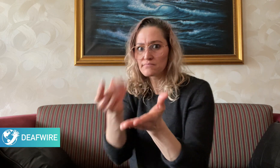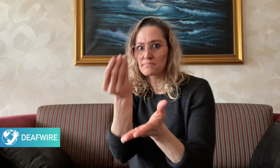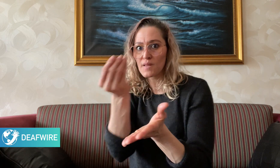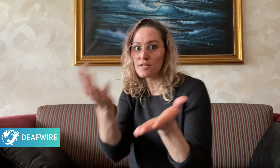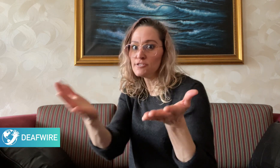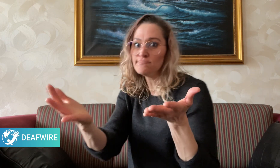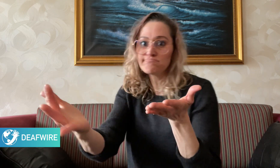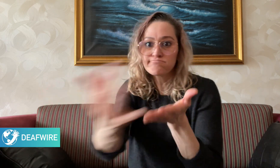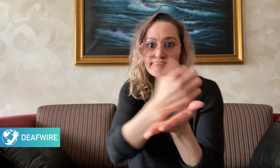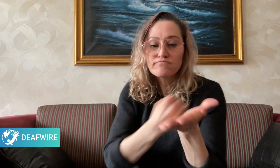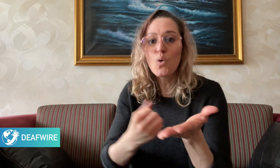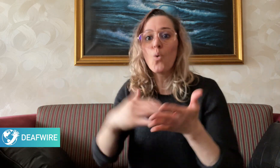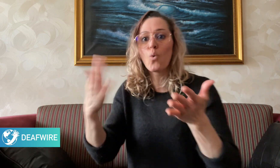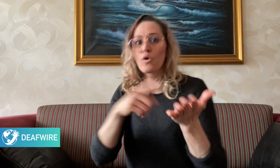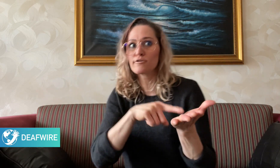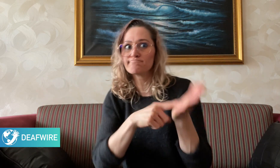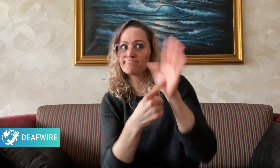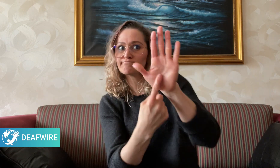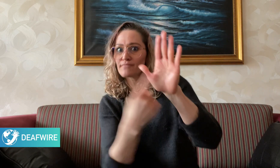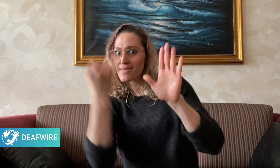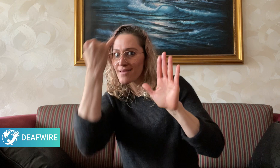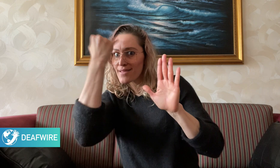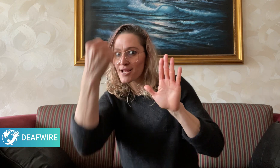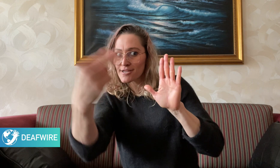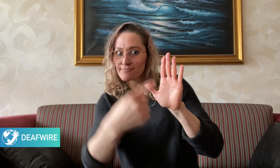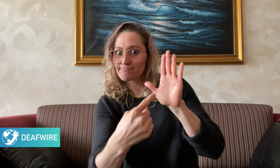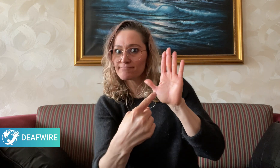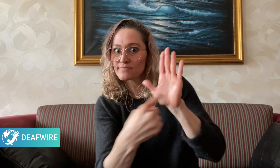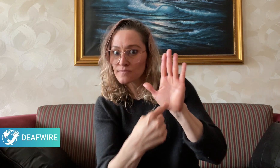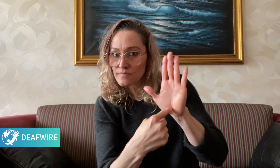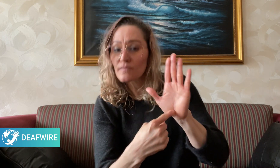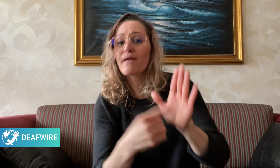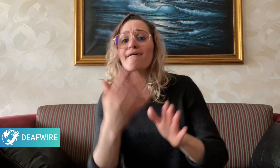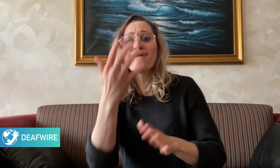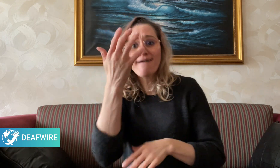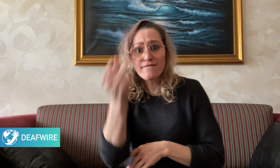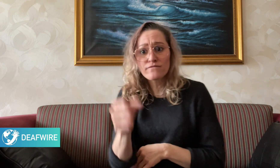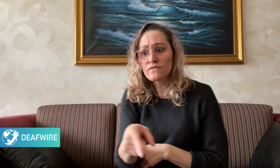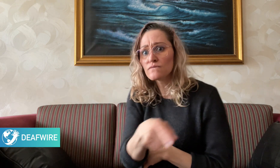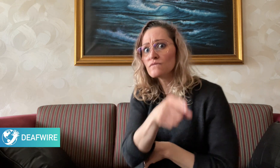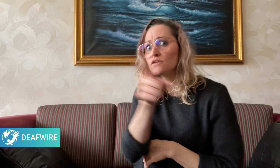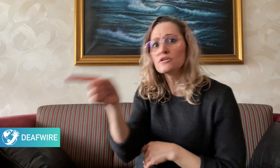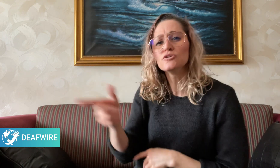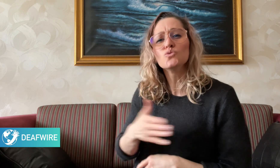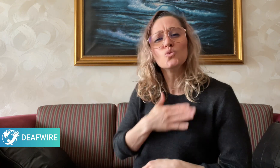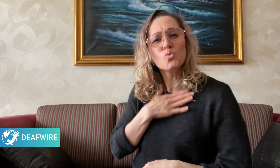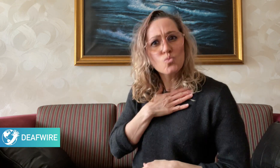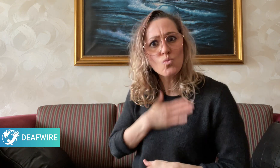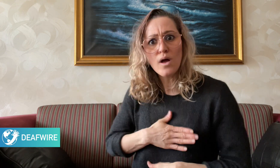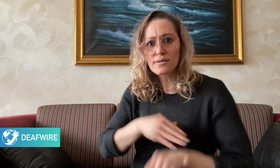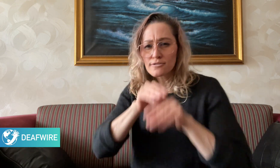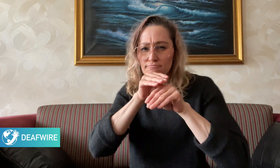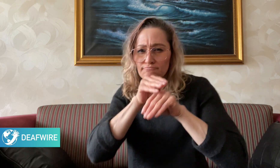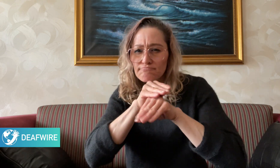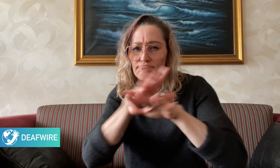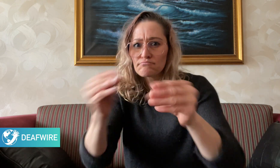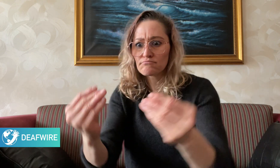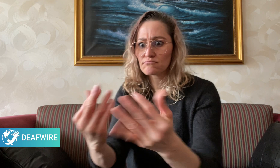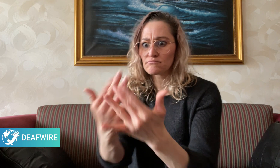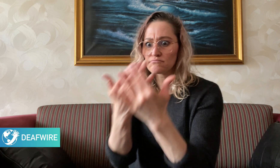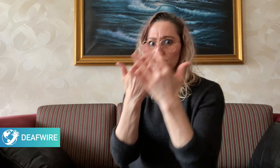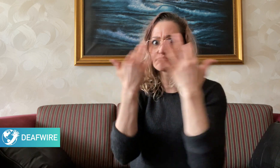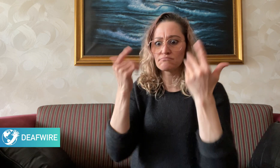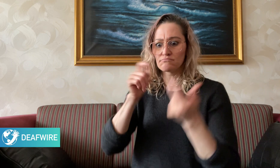or an idea, and those purposefully want to influence